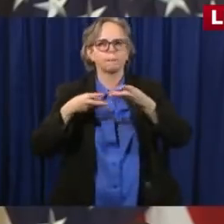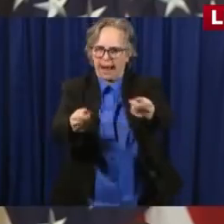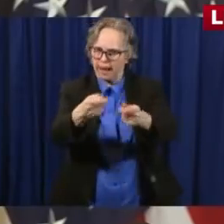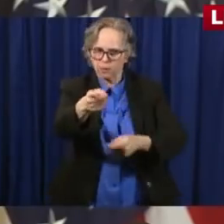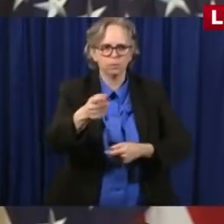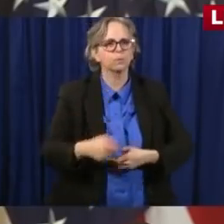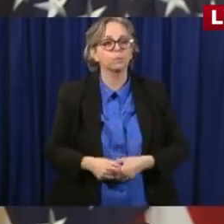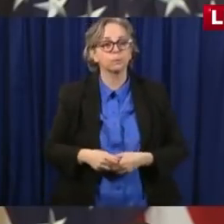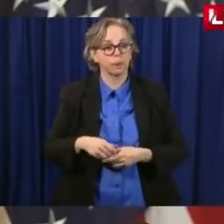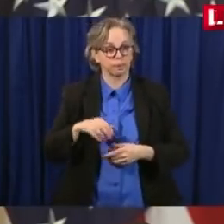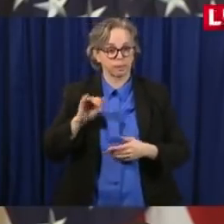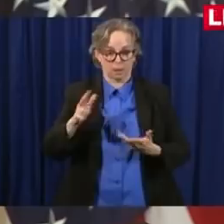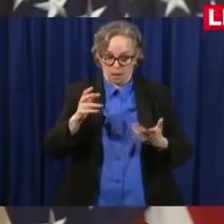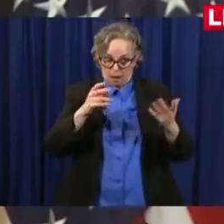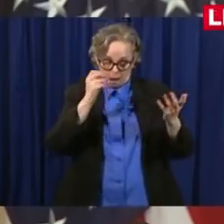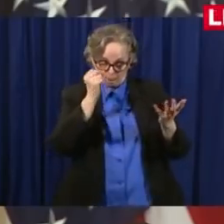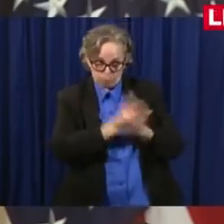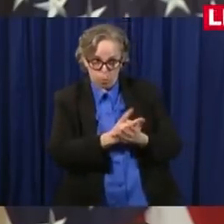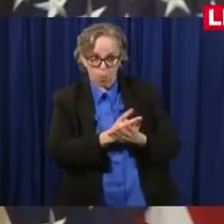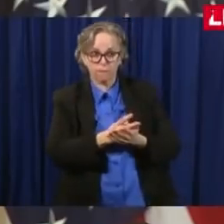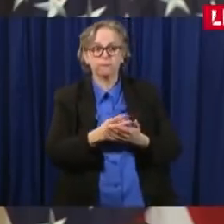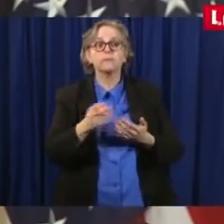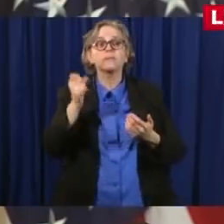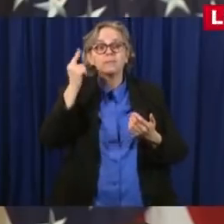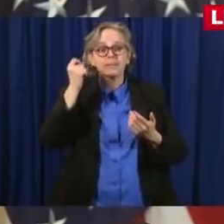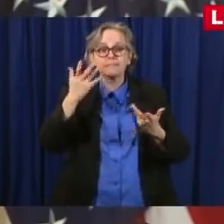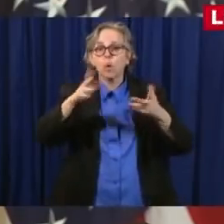THIS STREAMLINES THE PROCESS AND LIMITS PERSON-TO-PERSON CONTACT.